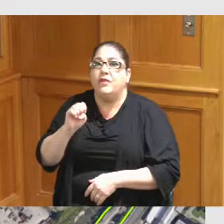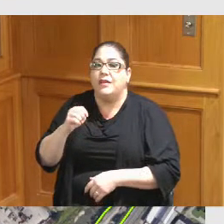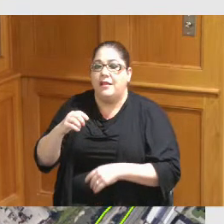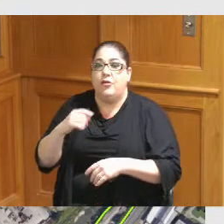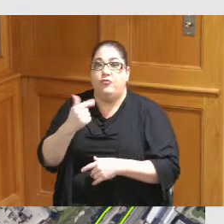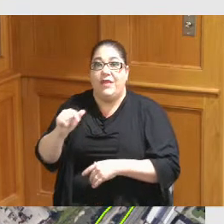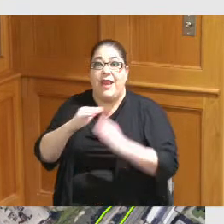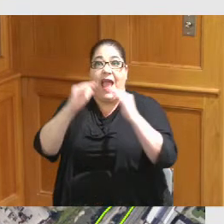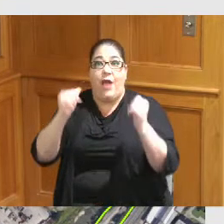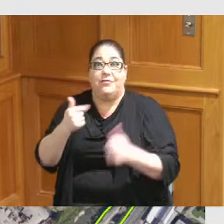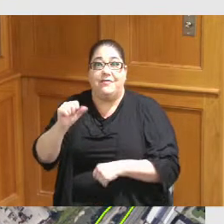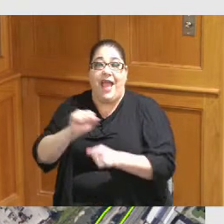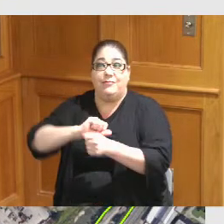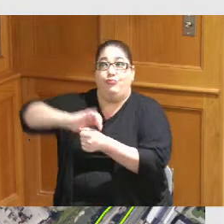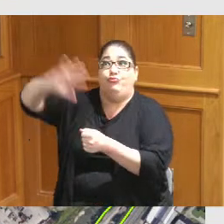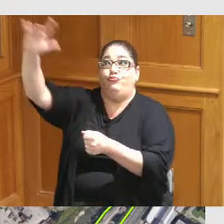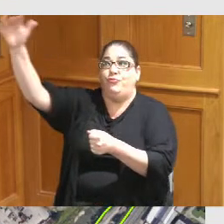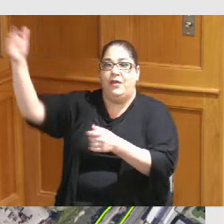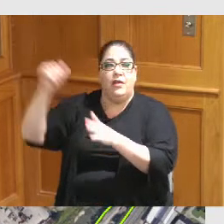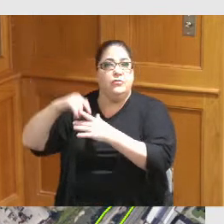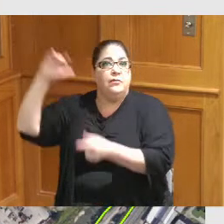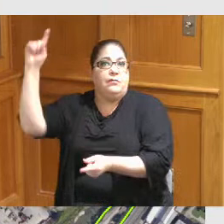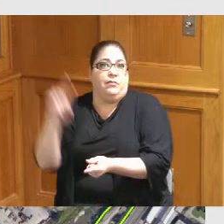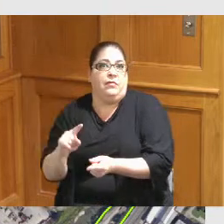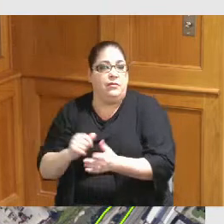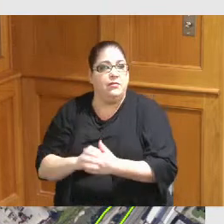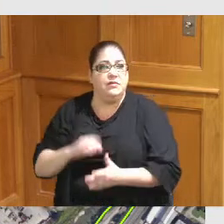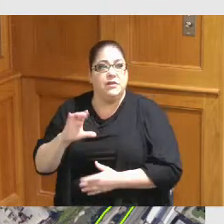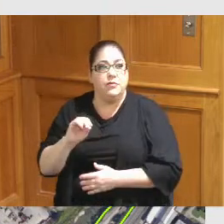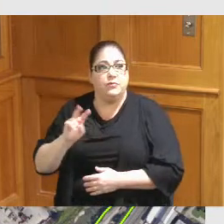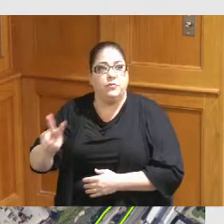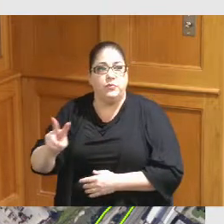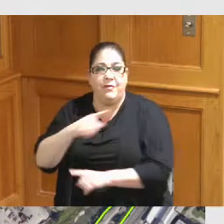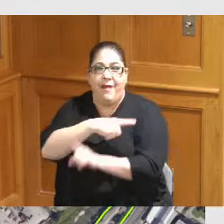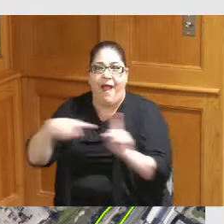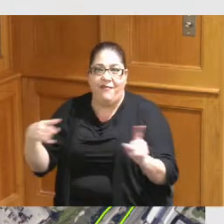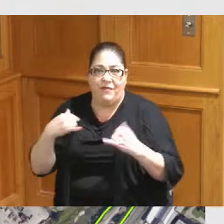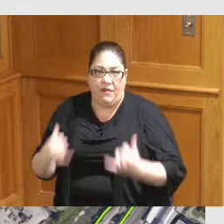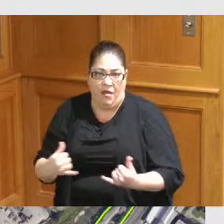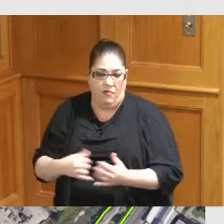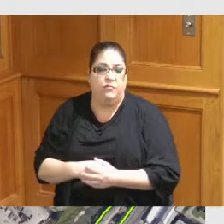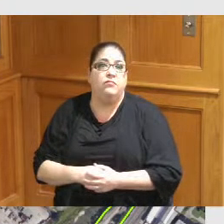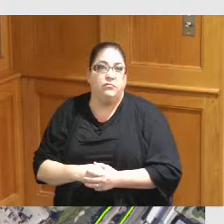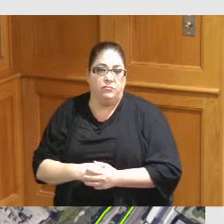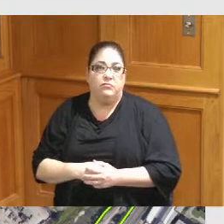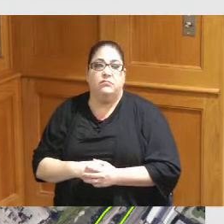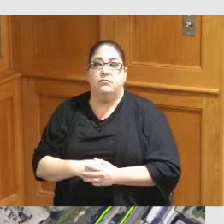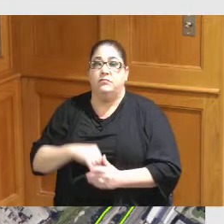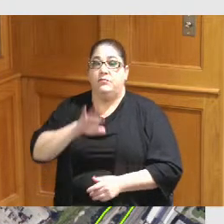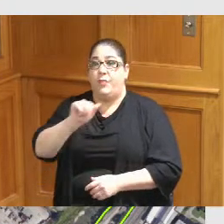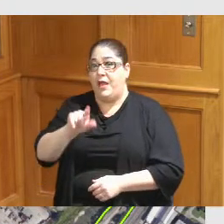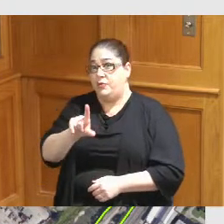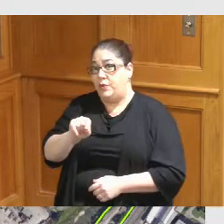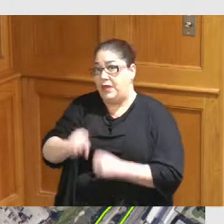since 1990 we have cut our Global CO2 emissions in half by 2030 we want to reduce our emissions